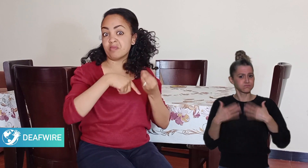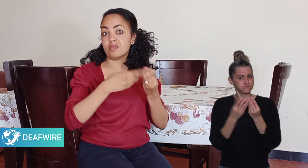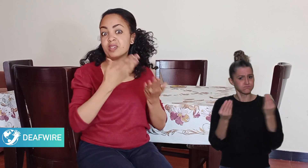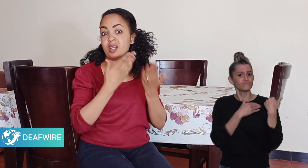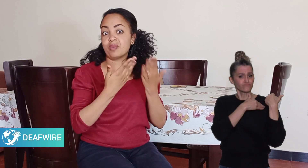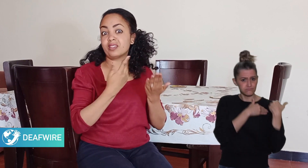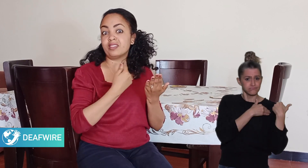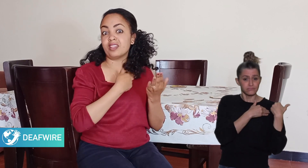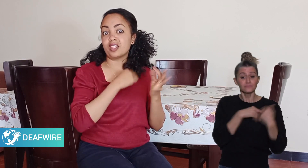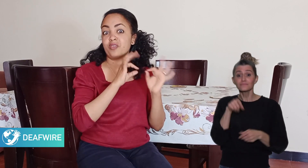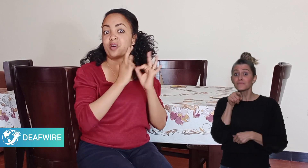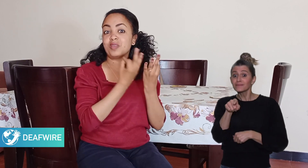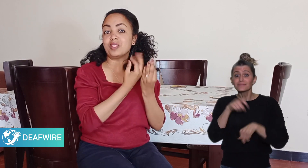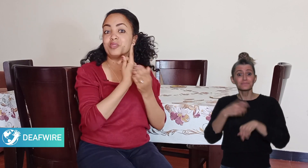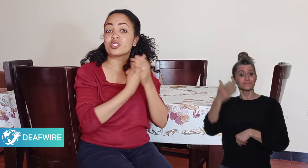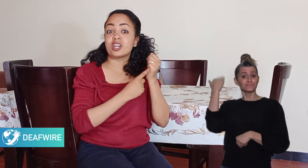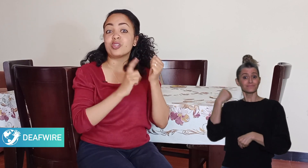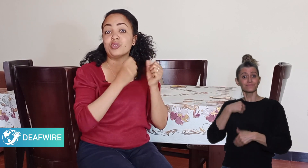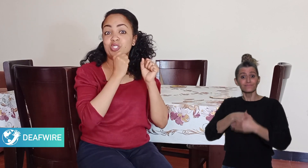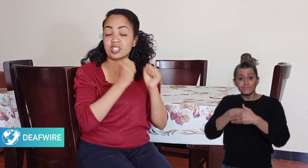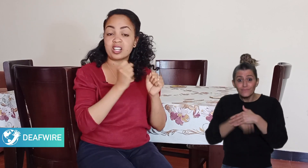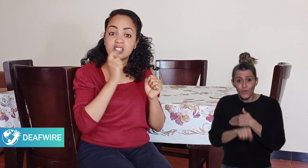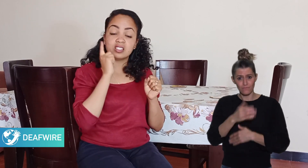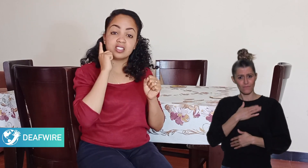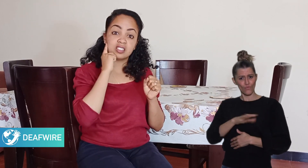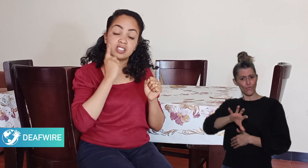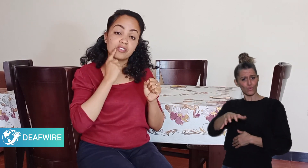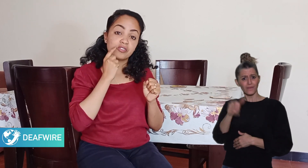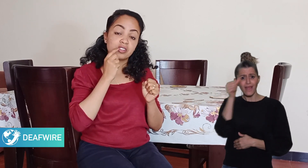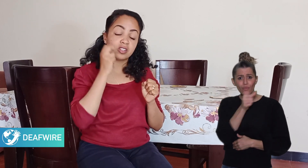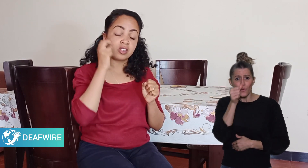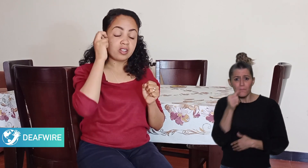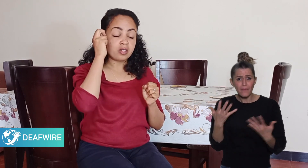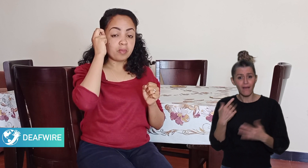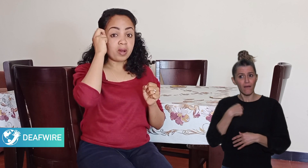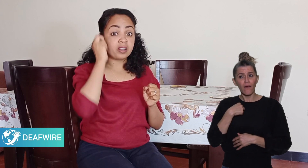a lot of responsibilities. At that time,